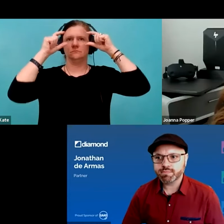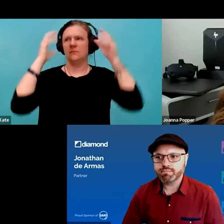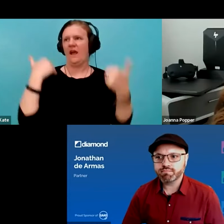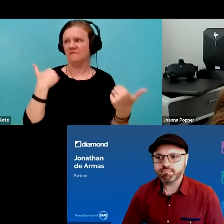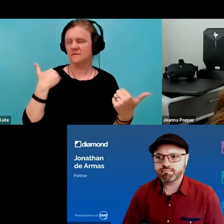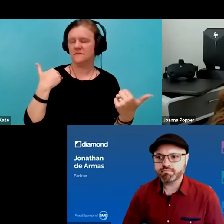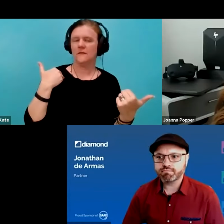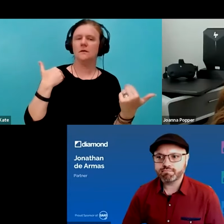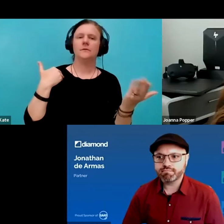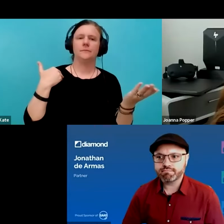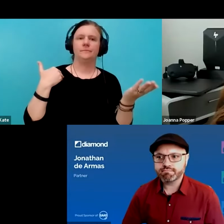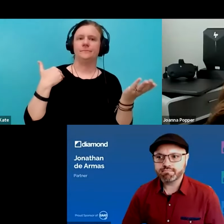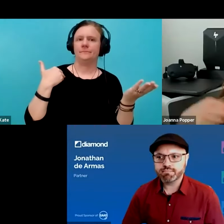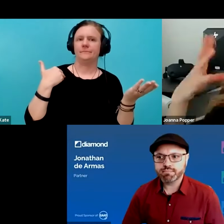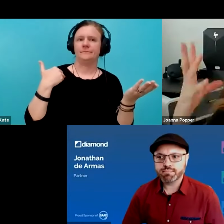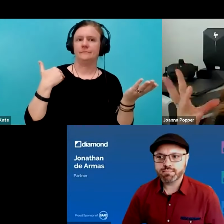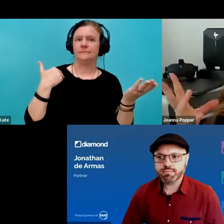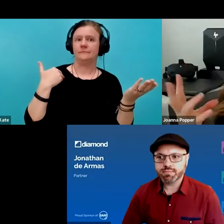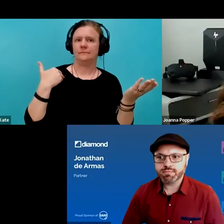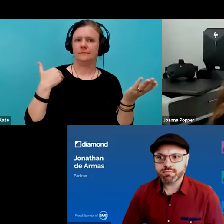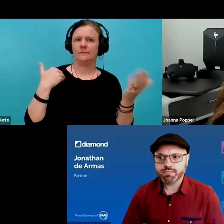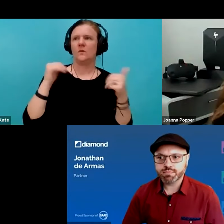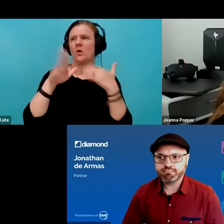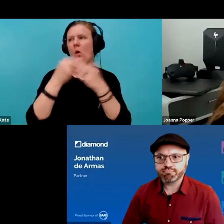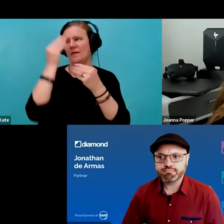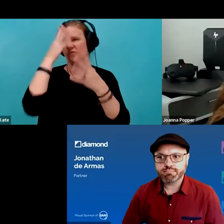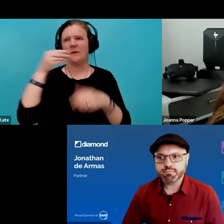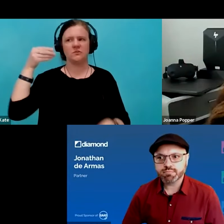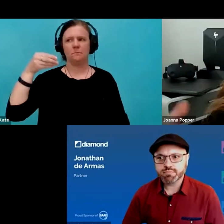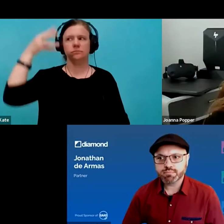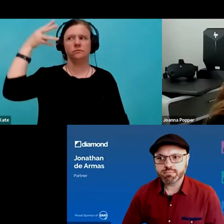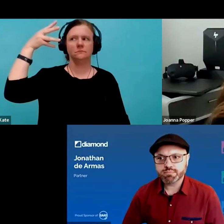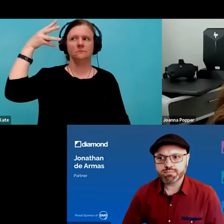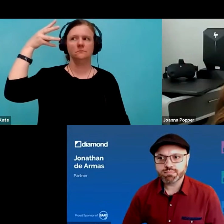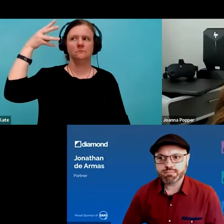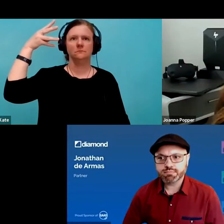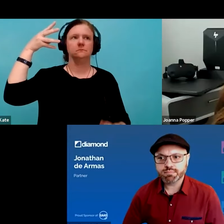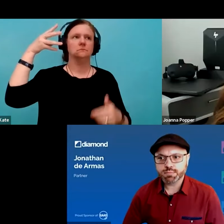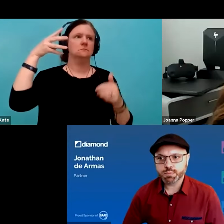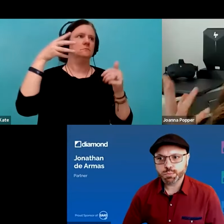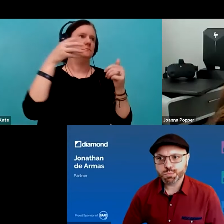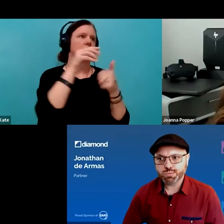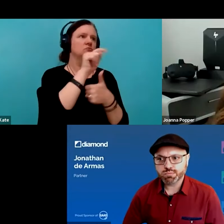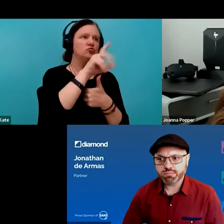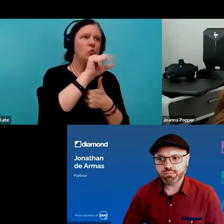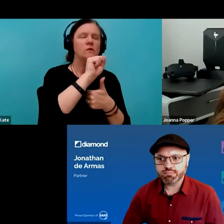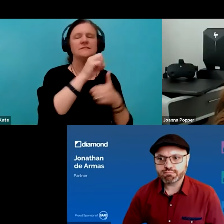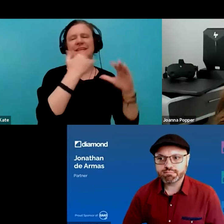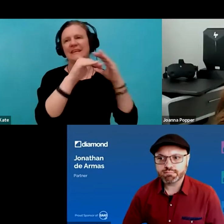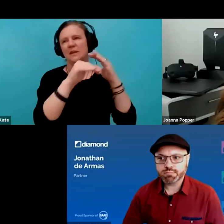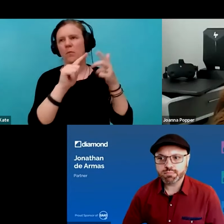Joanna Popper: And they'll pop up in all the information that you need, as all the productivity tools, your entertainment and and more